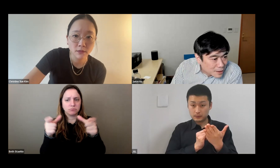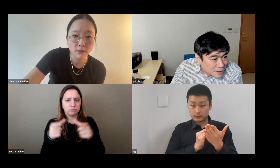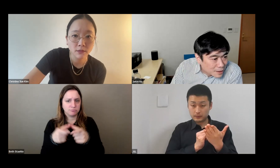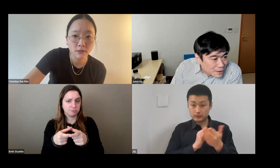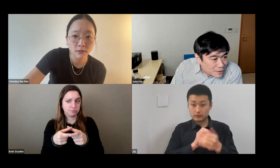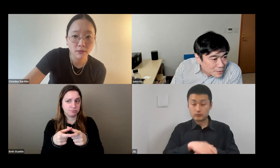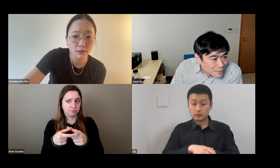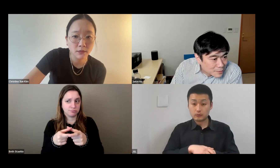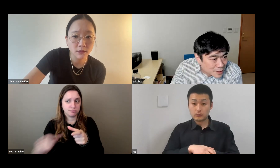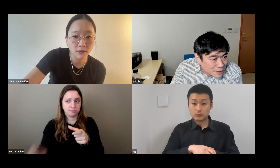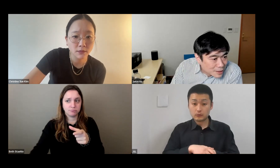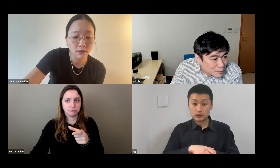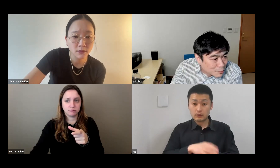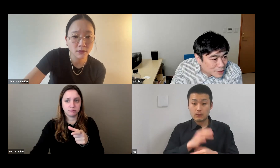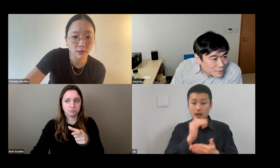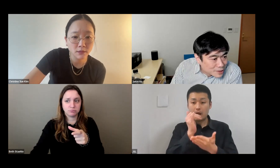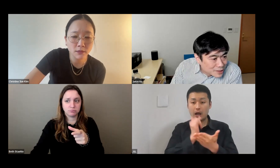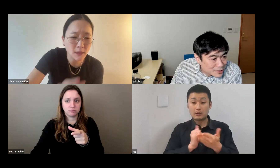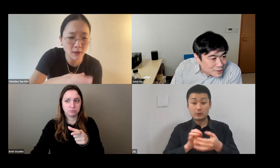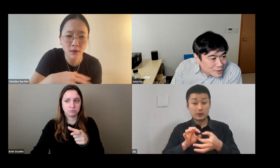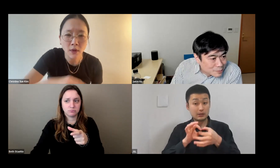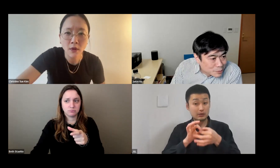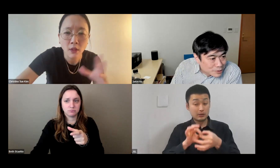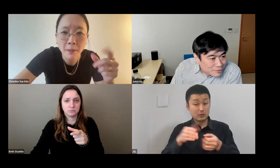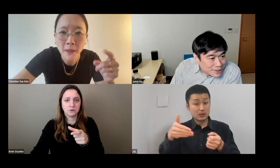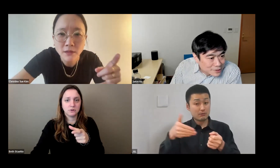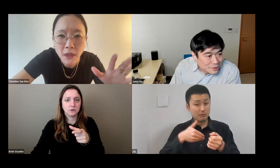what do you think is the important factor.